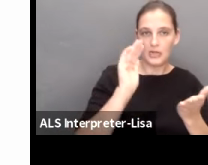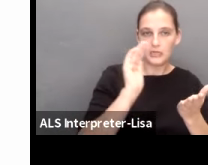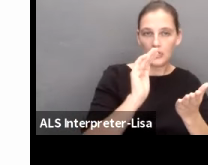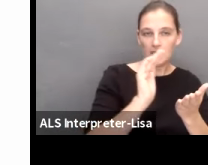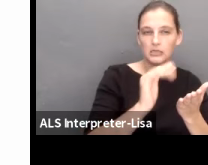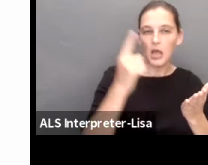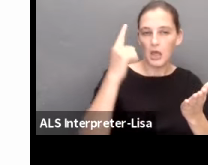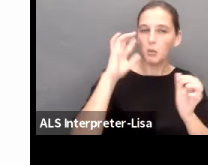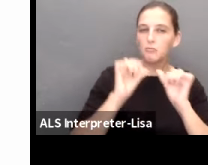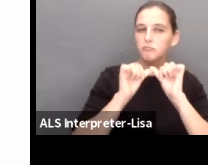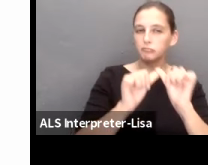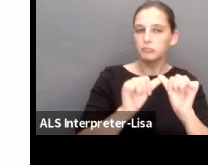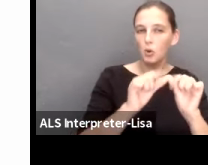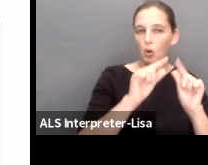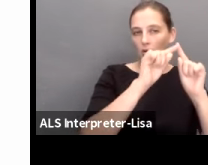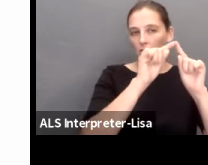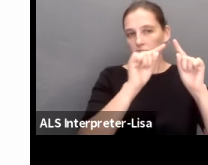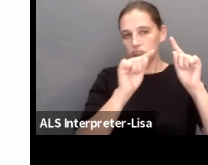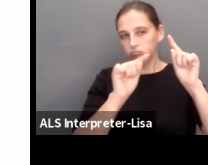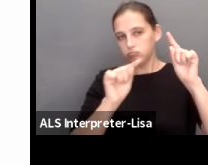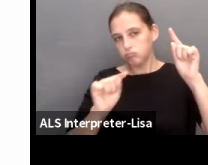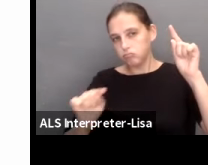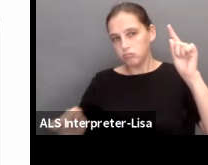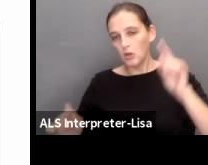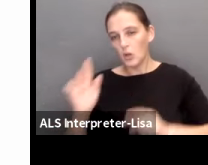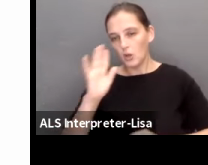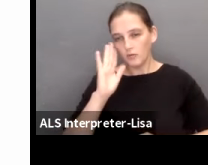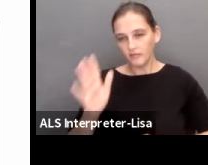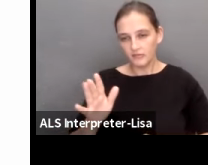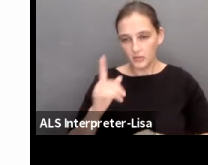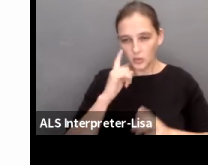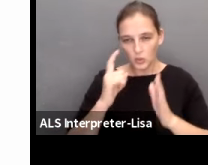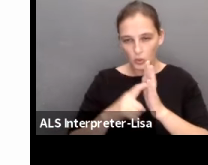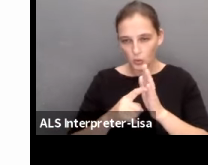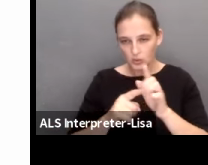So if you kind of follow that line along, you can see that right there at the end of